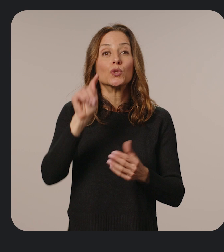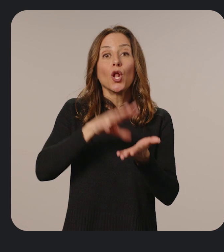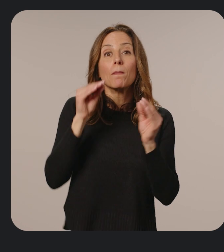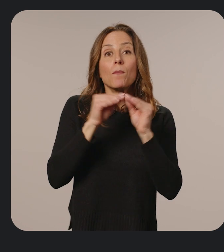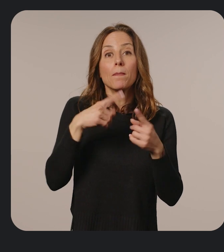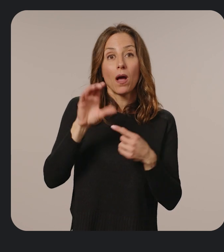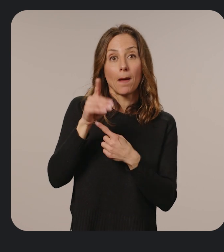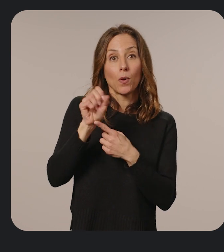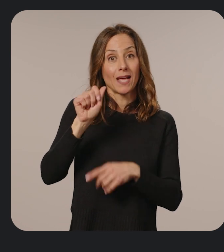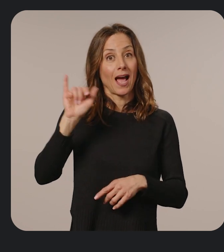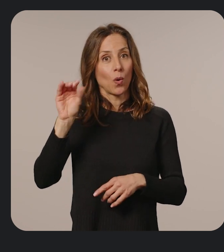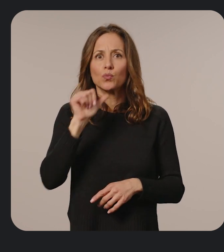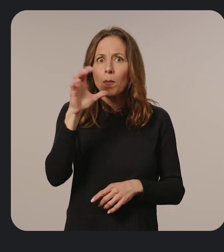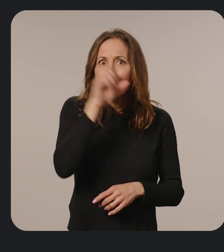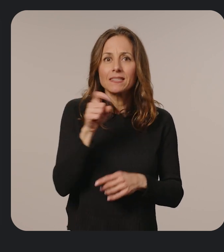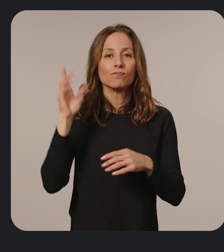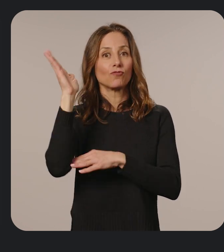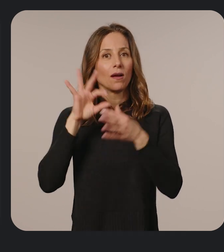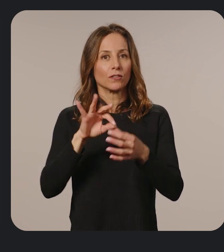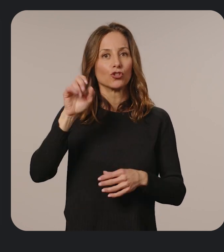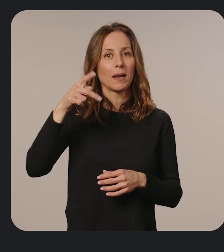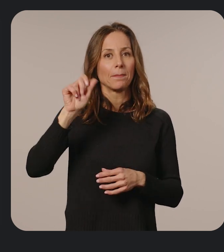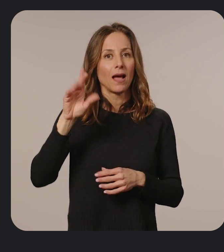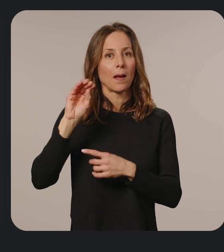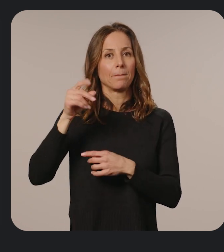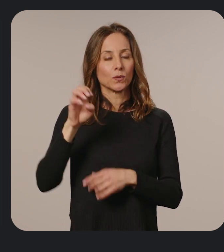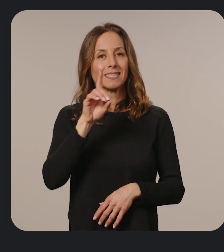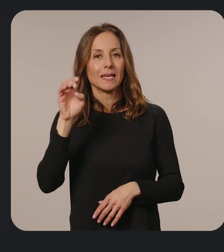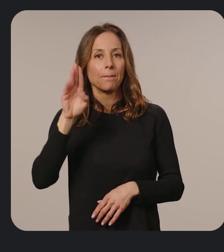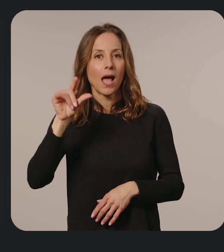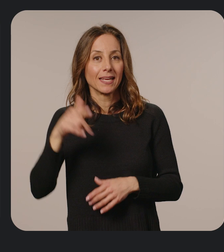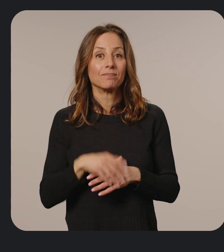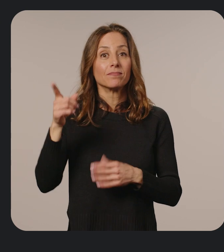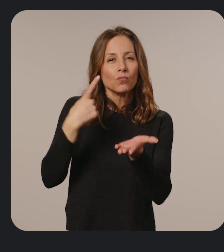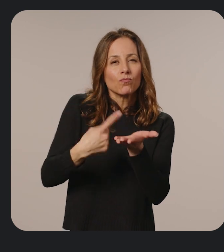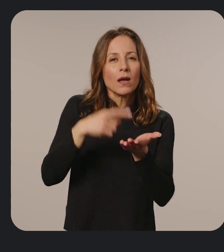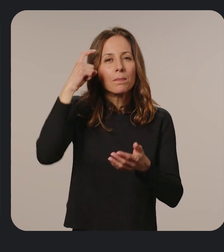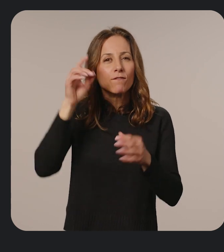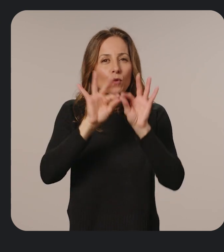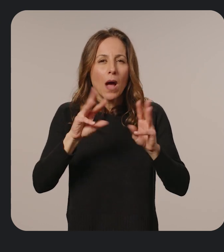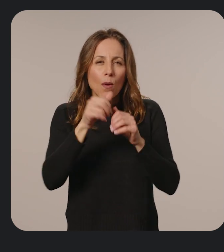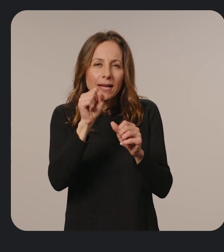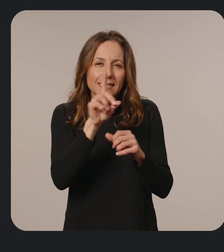don't miss the talk on Jetpack Compose debugging. This talk goes over a mental framework for how you can debug and fix issues in your app.